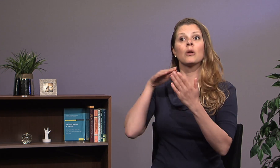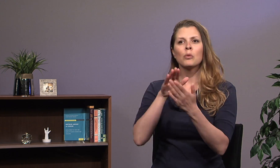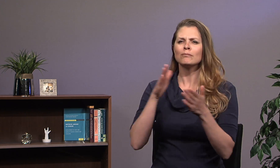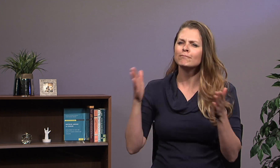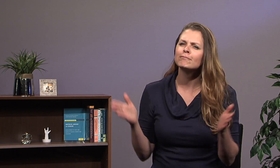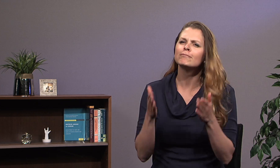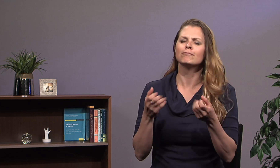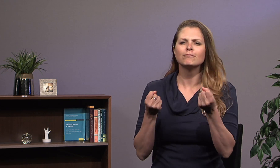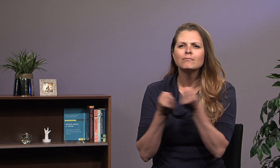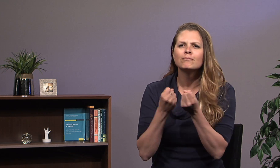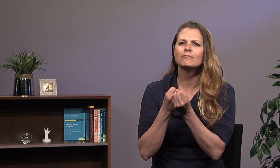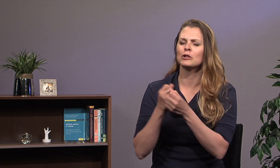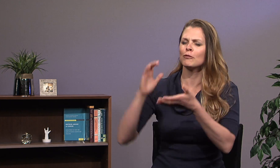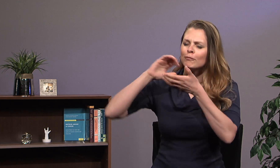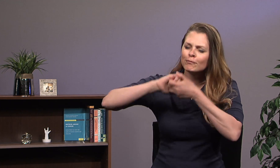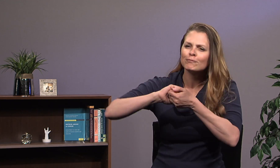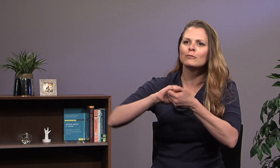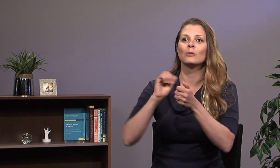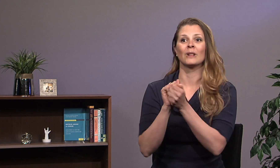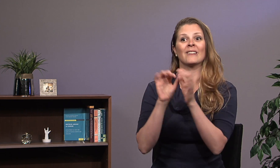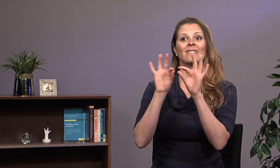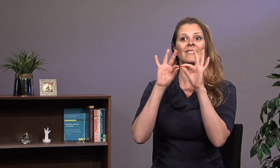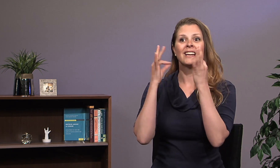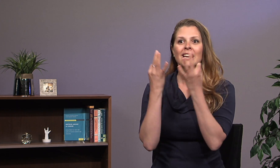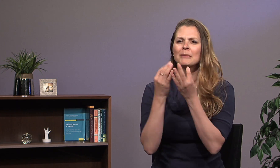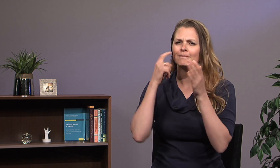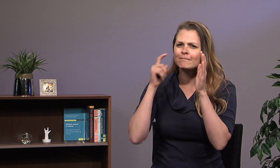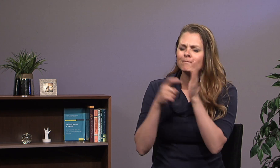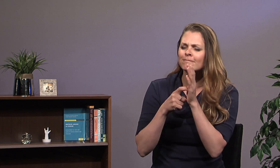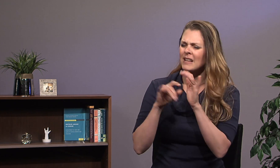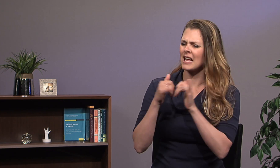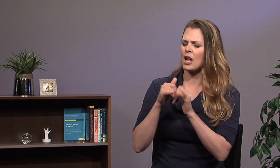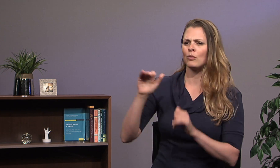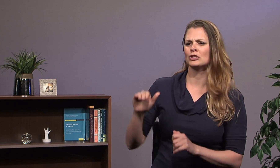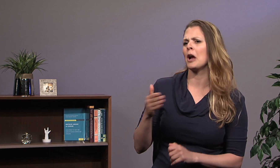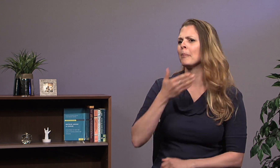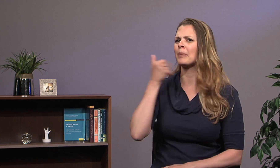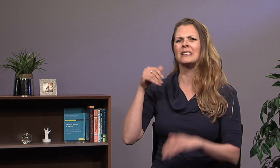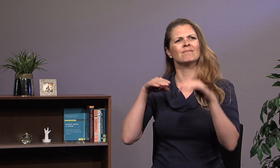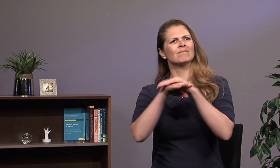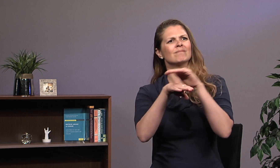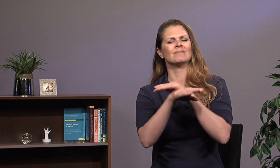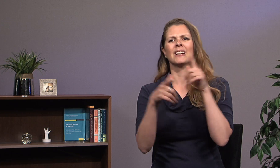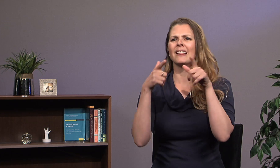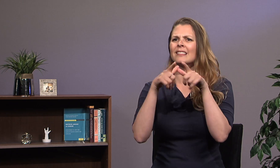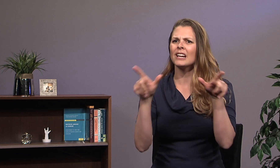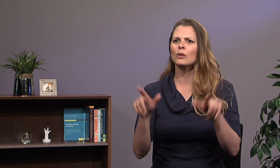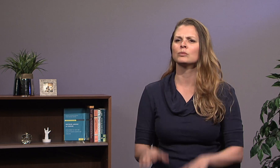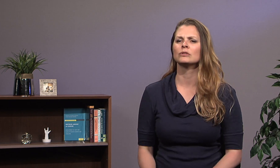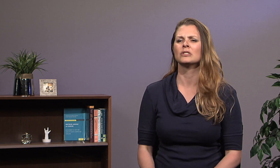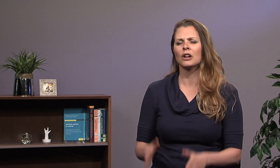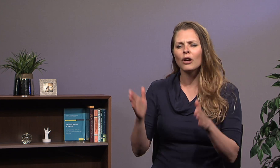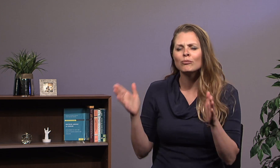This approach promotes partnering with families in identifying how their child best accesses language.